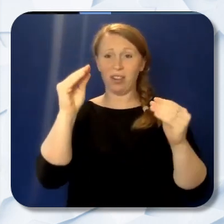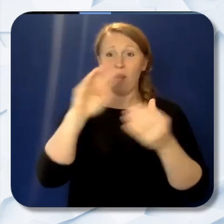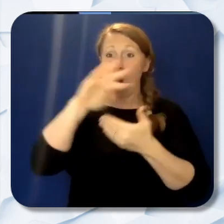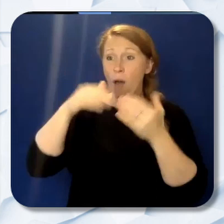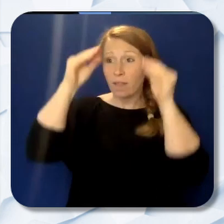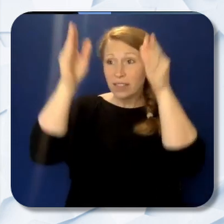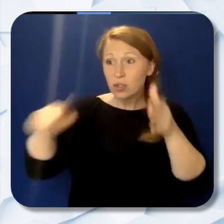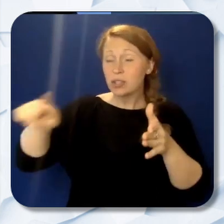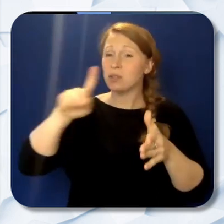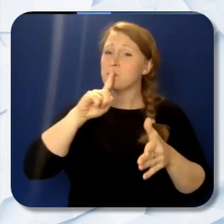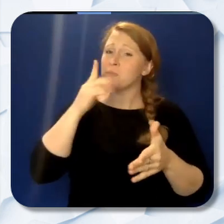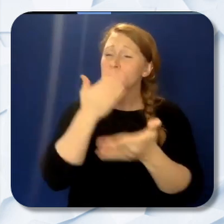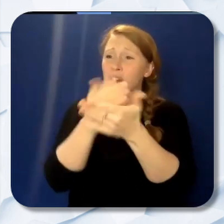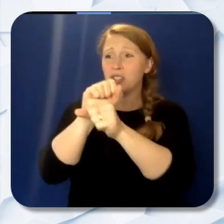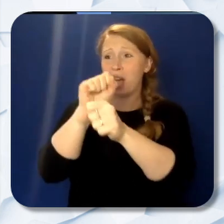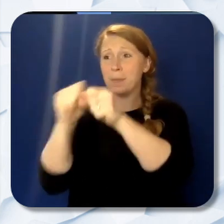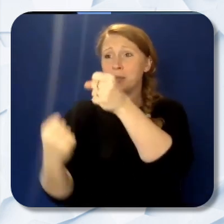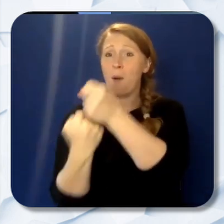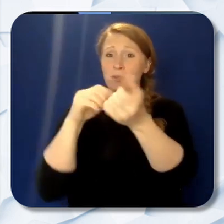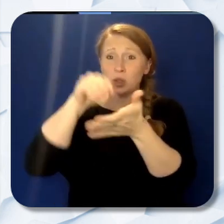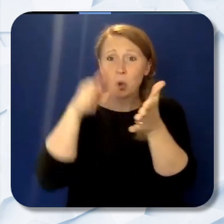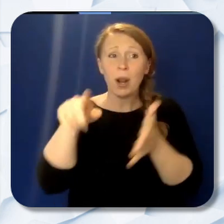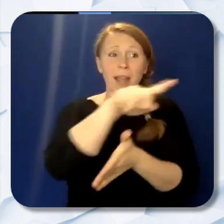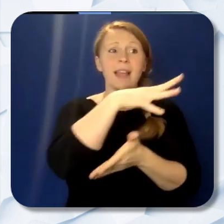our students and our families at all school campuses across the State. Thank you so much,